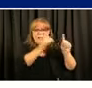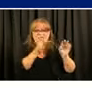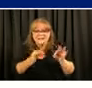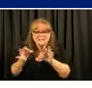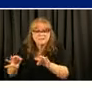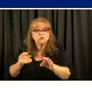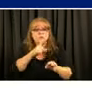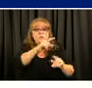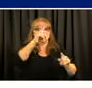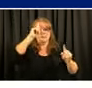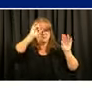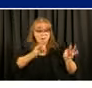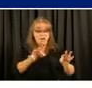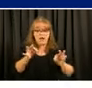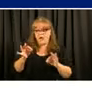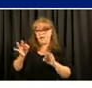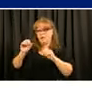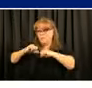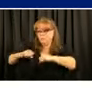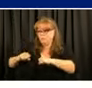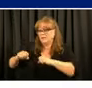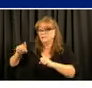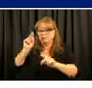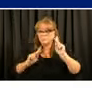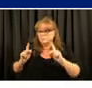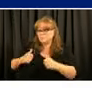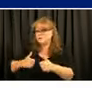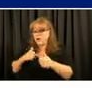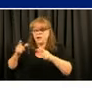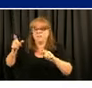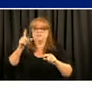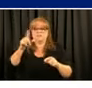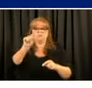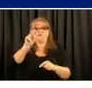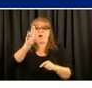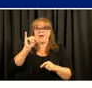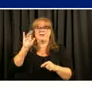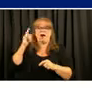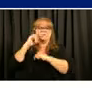to save lives and we want to be a partner in that for the state and this dial program